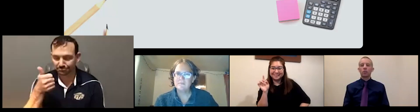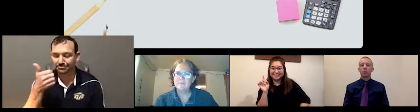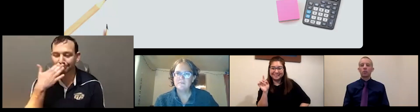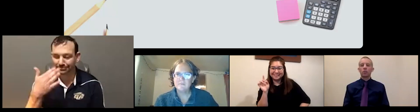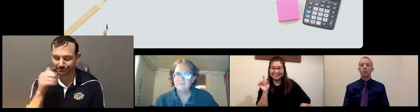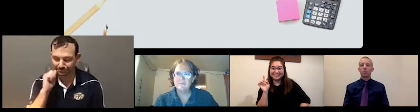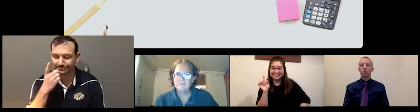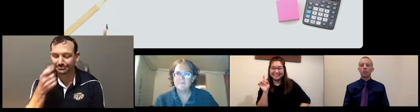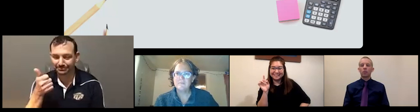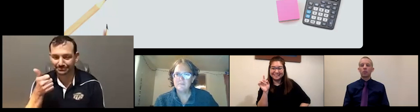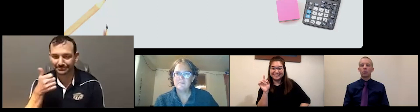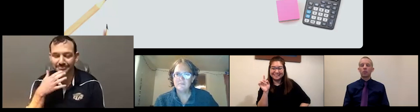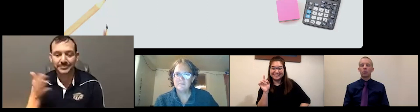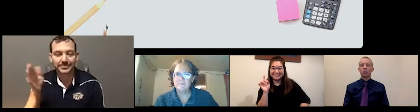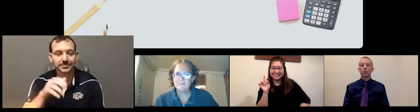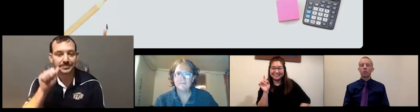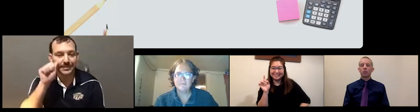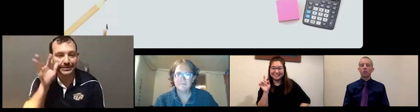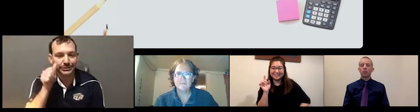Thank you, Andrew. Alicia?